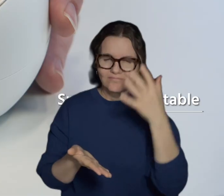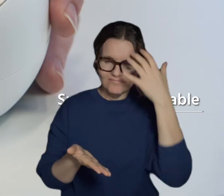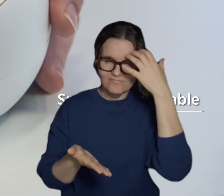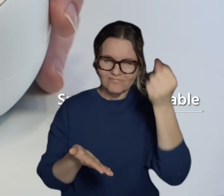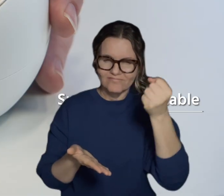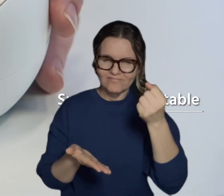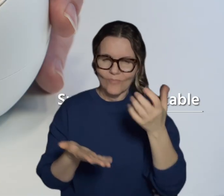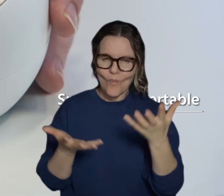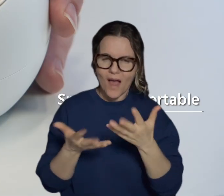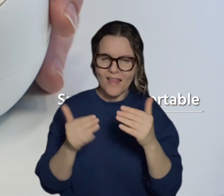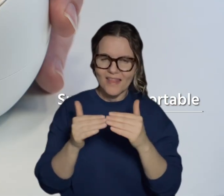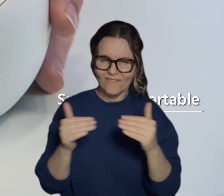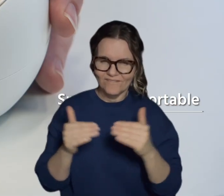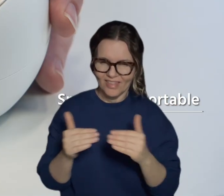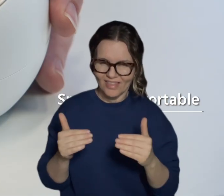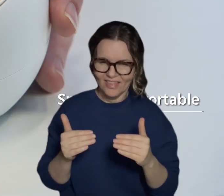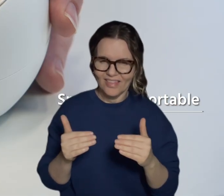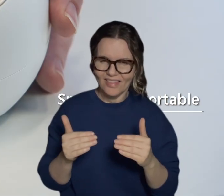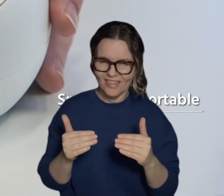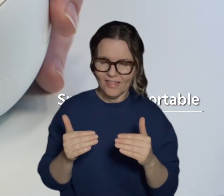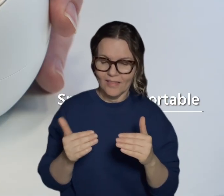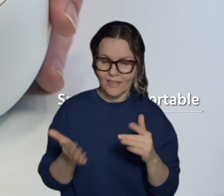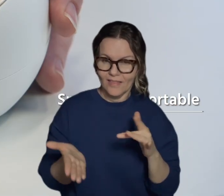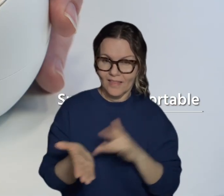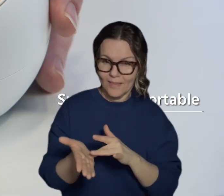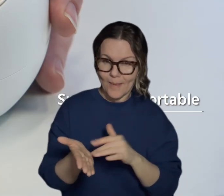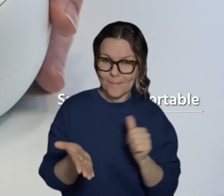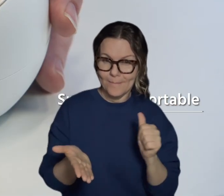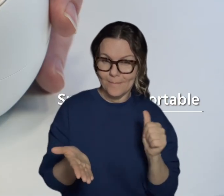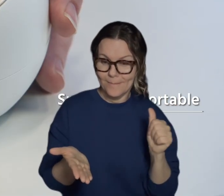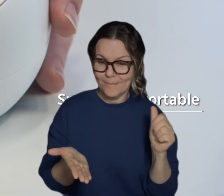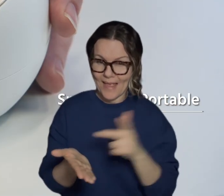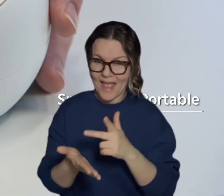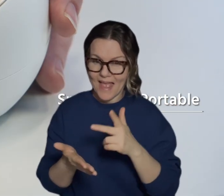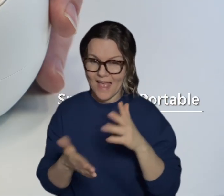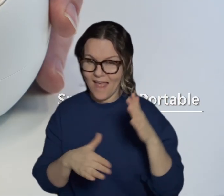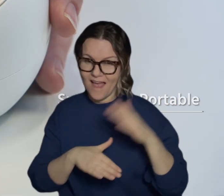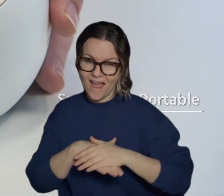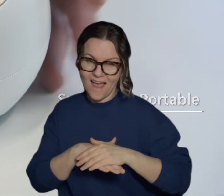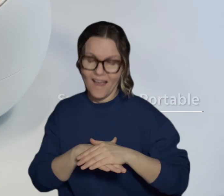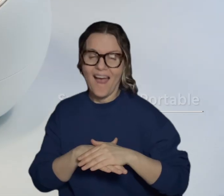off on so if I turn the pump off in massage mode it'll turn back on in massage mode but if I turn